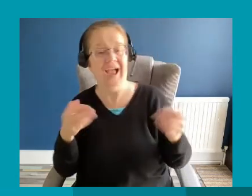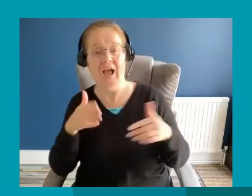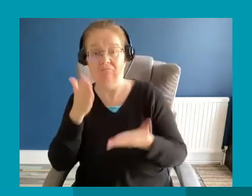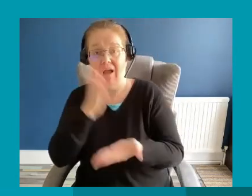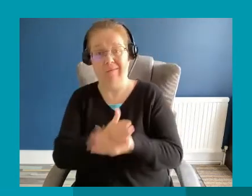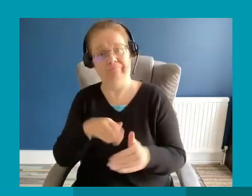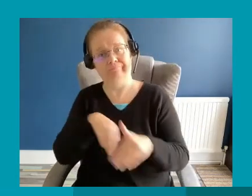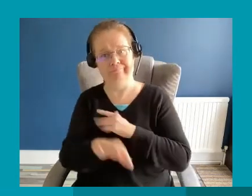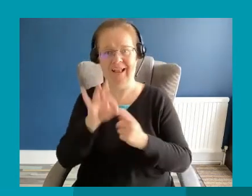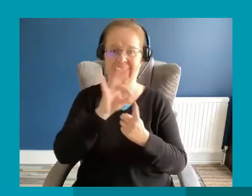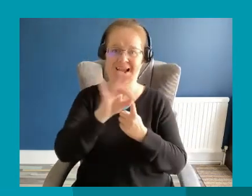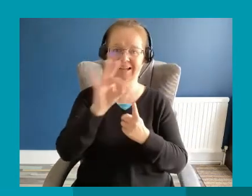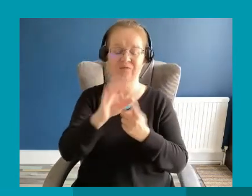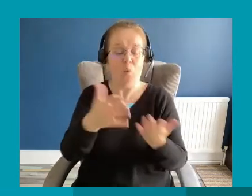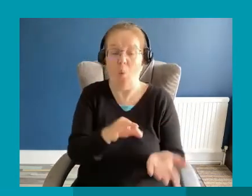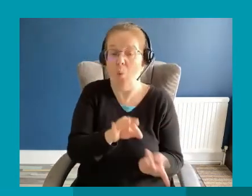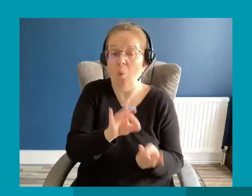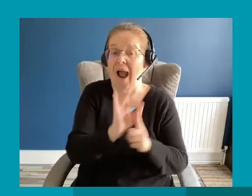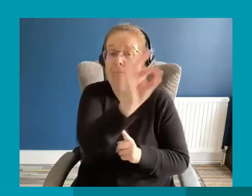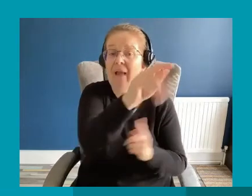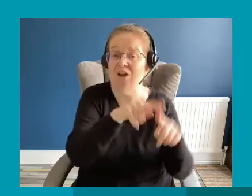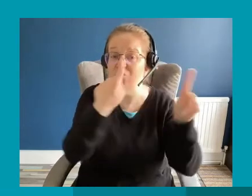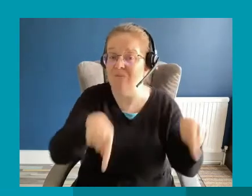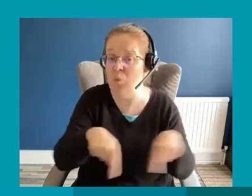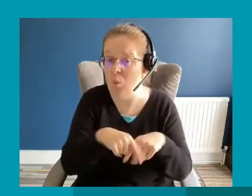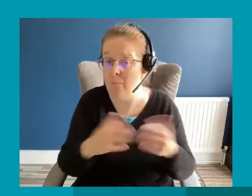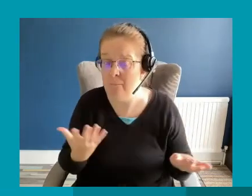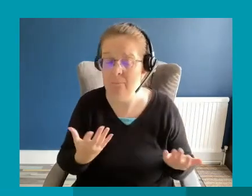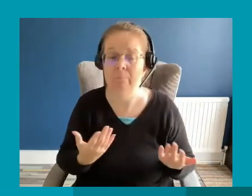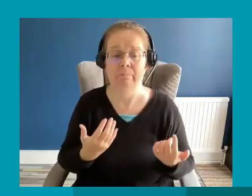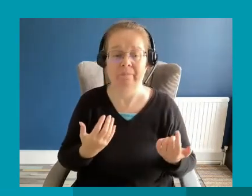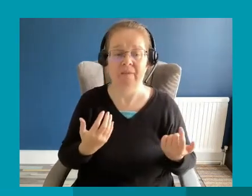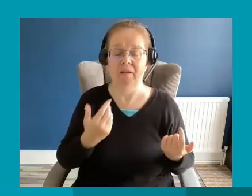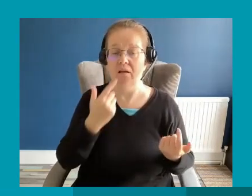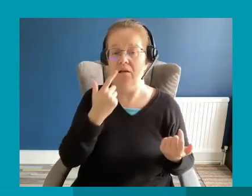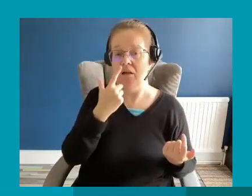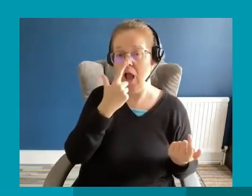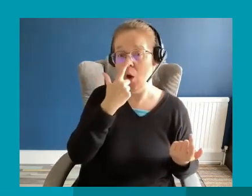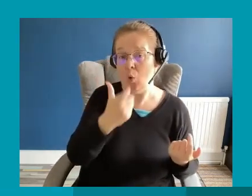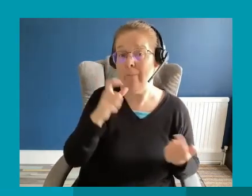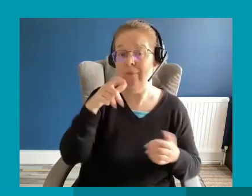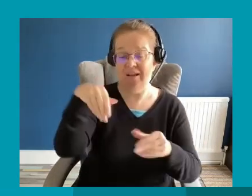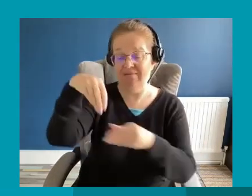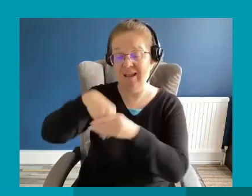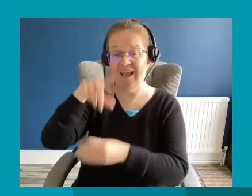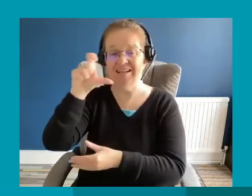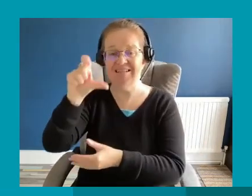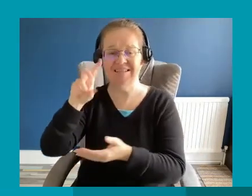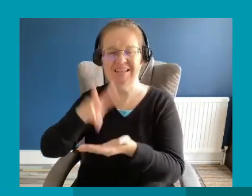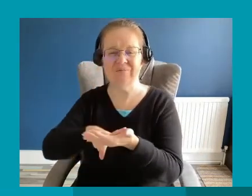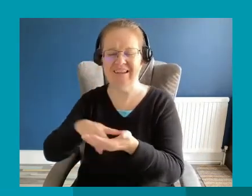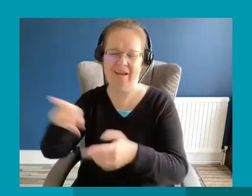or even in your application form. It can also be used in your CV in a much more stripped down way.